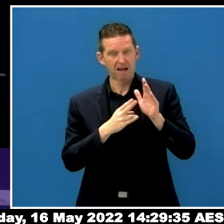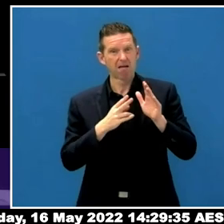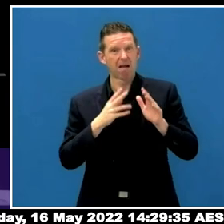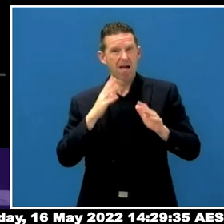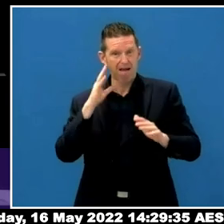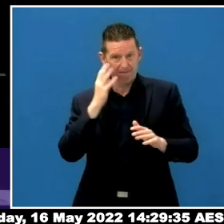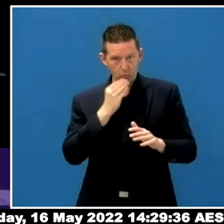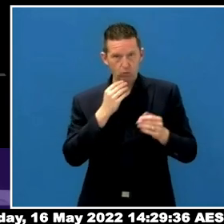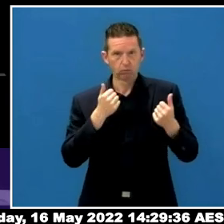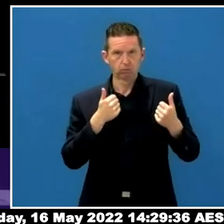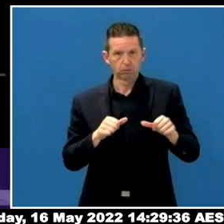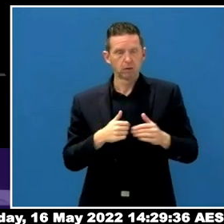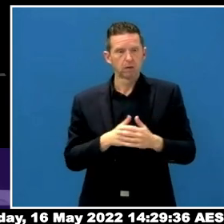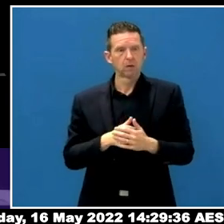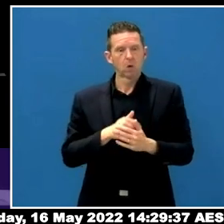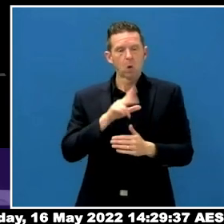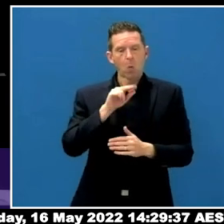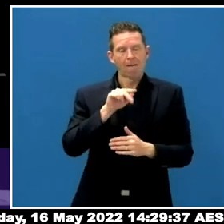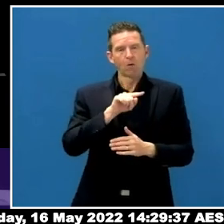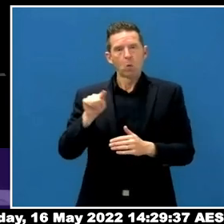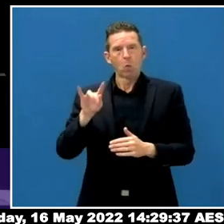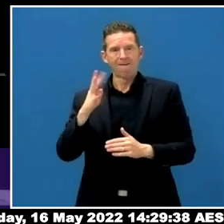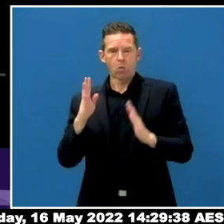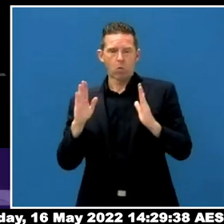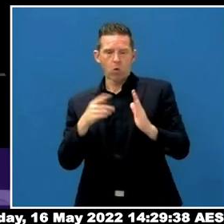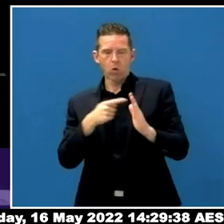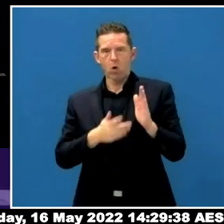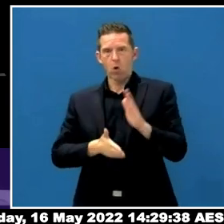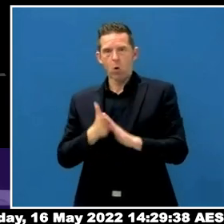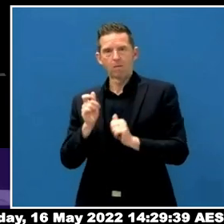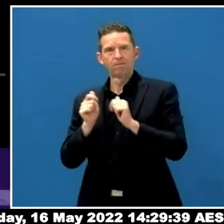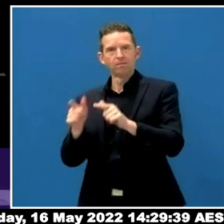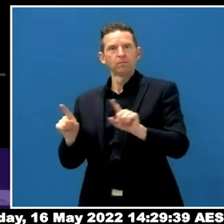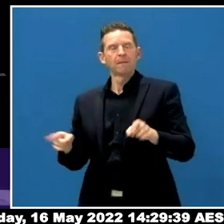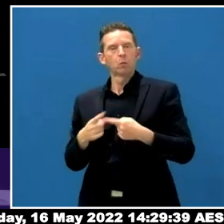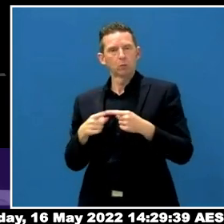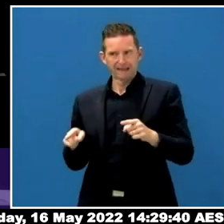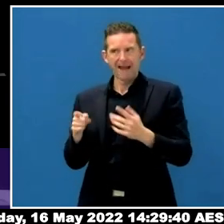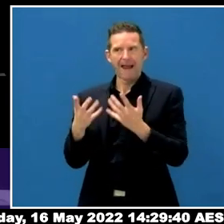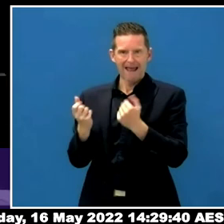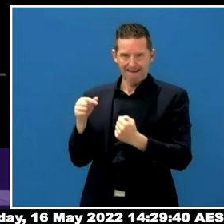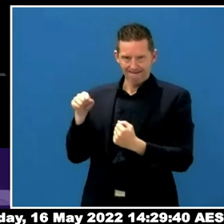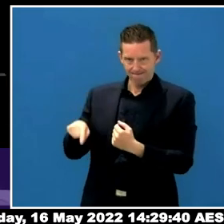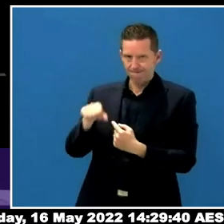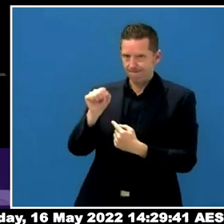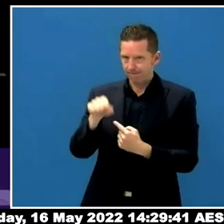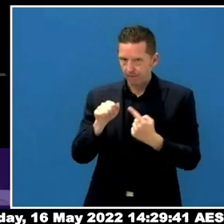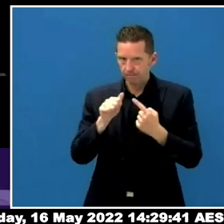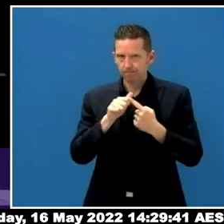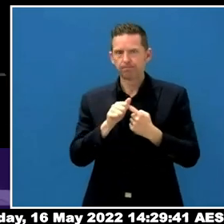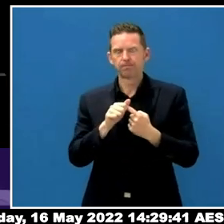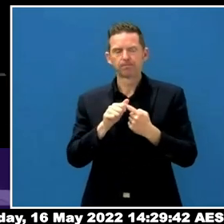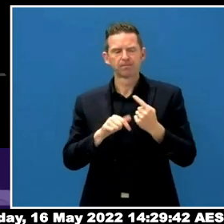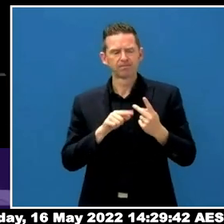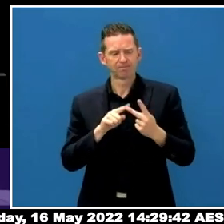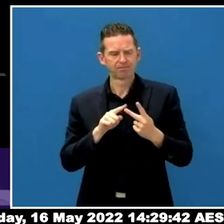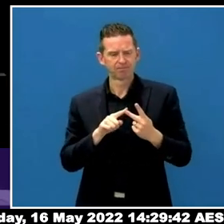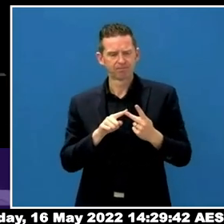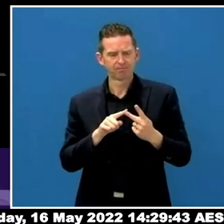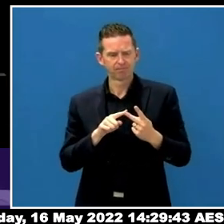music. MR FOGARTY: Yes. That I know of, and I know that, speaking to some of the Lifestyle Assistants